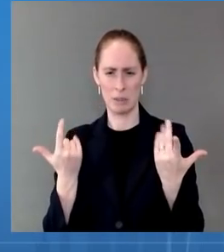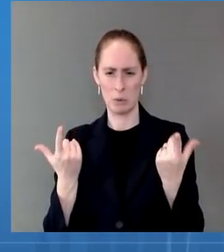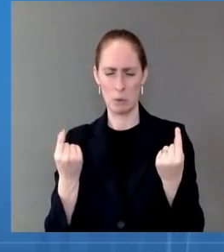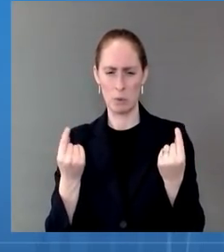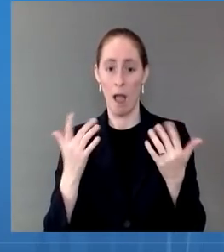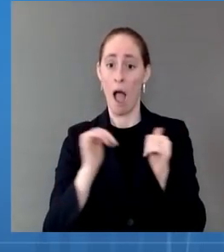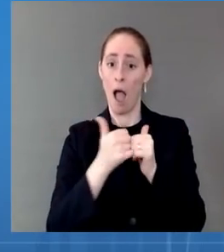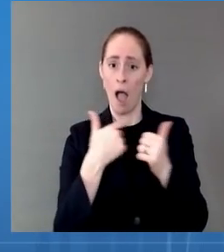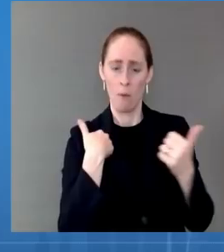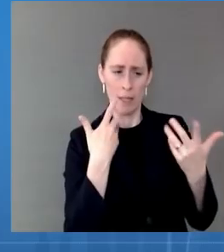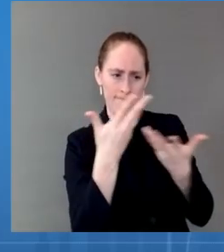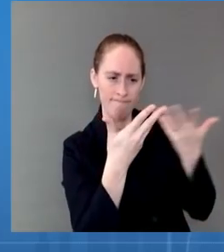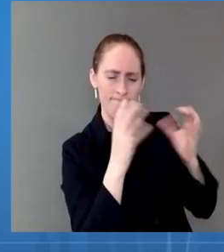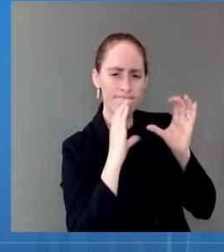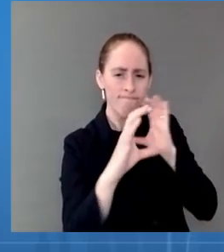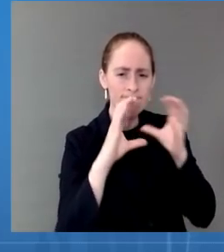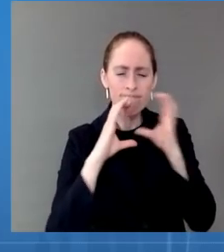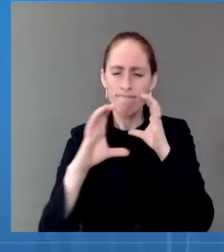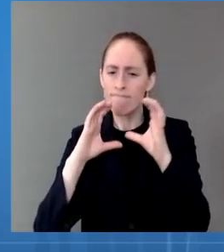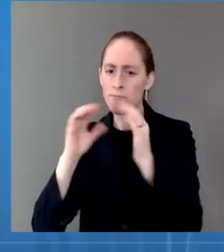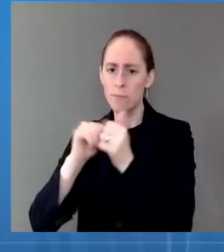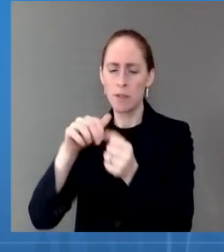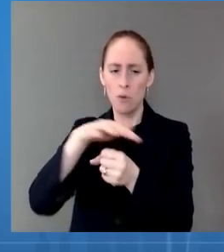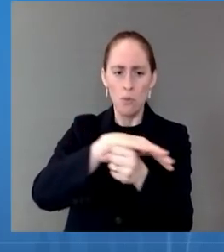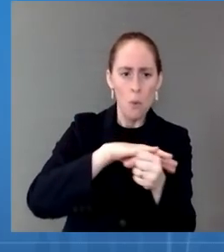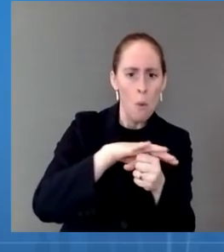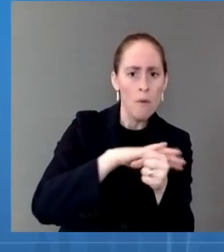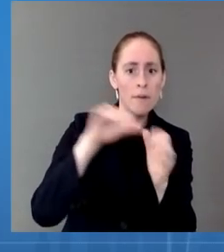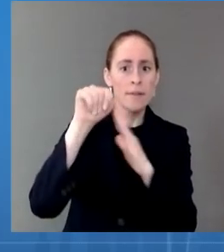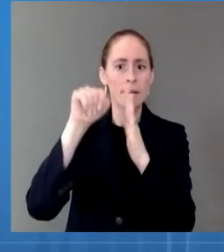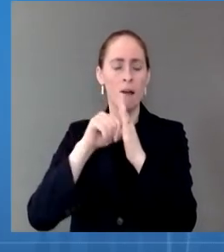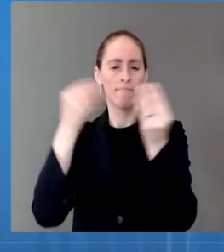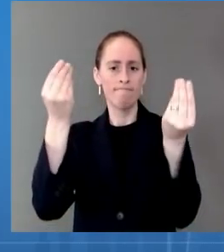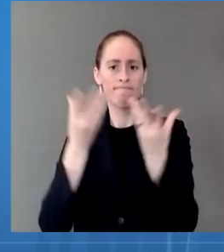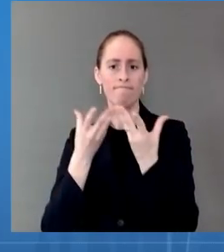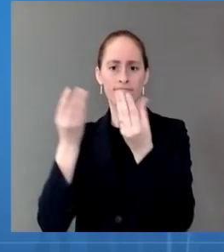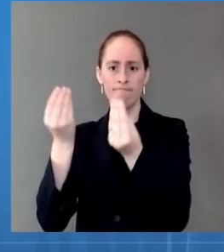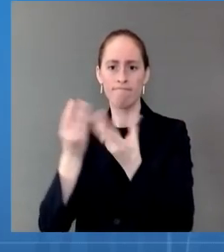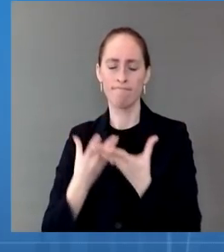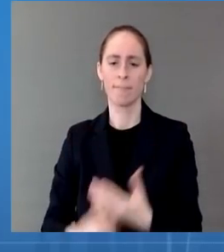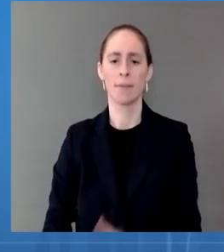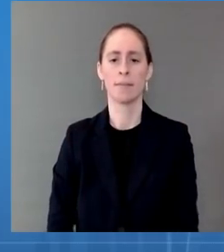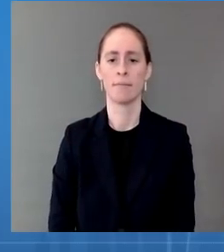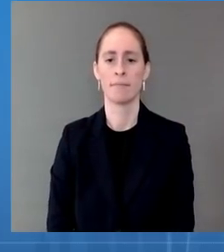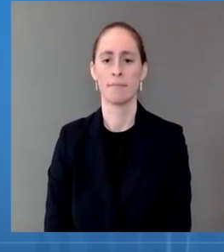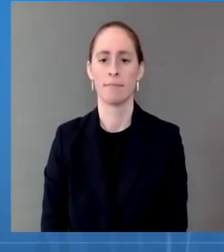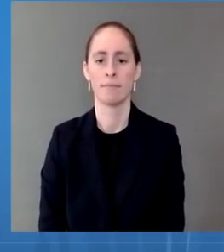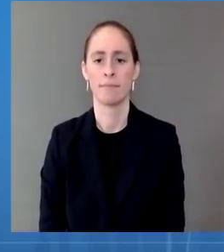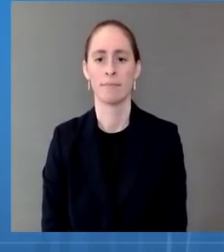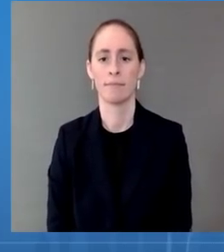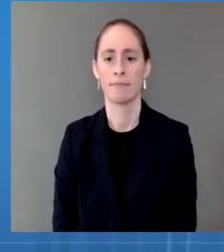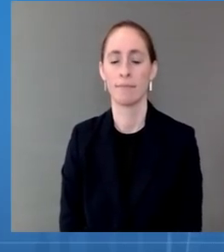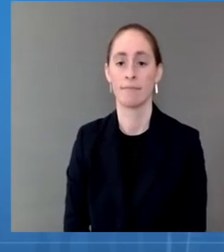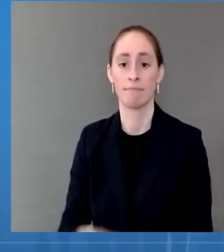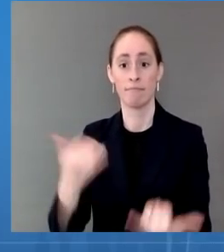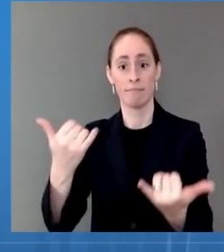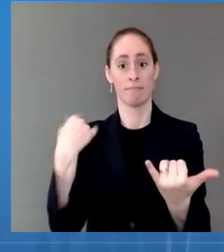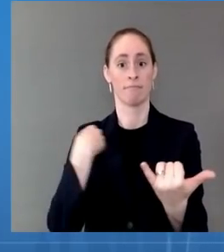today we are releasing the first MMW R report that details the characteristics of the first 43 confirmed